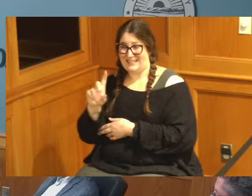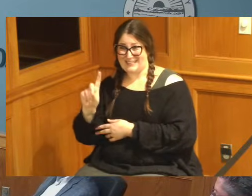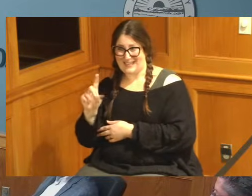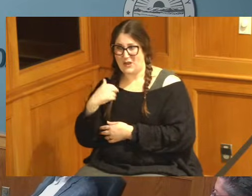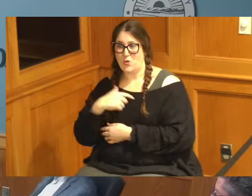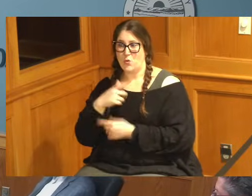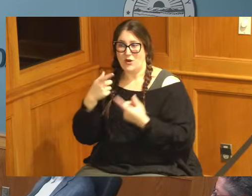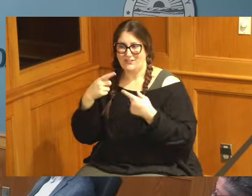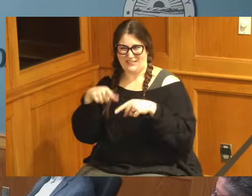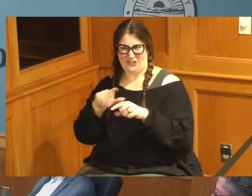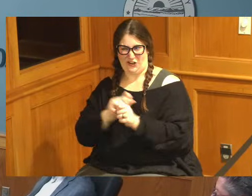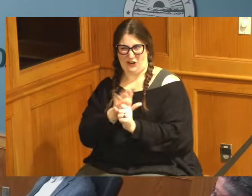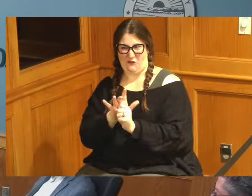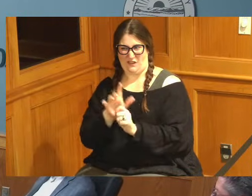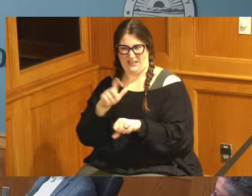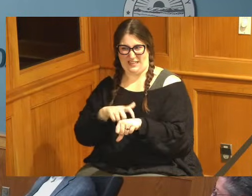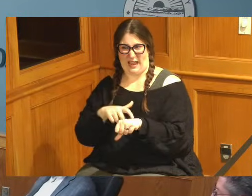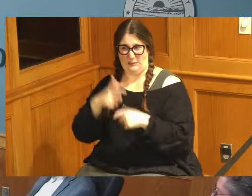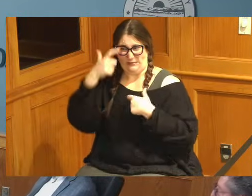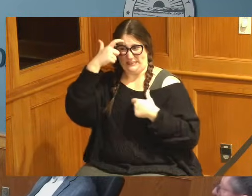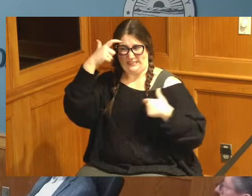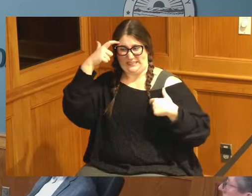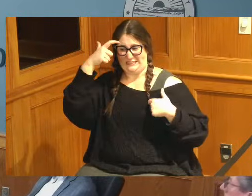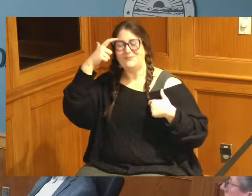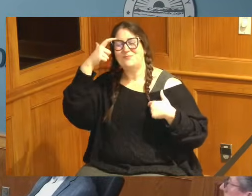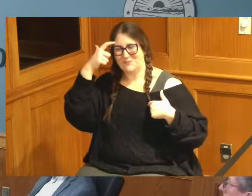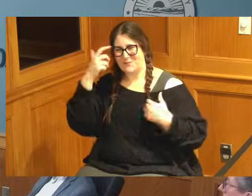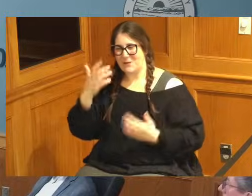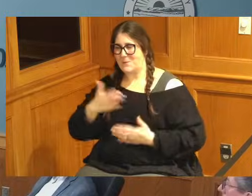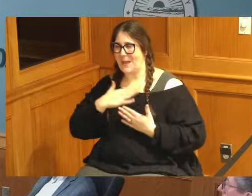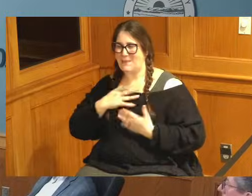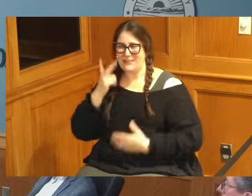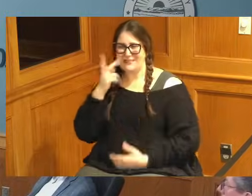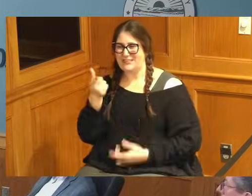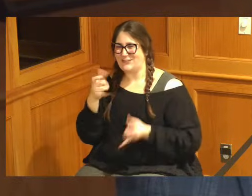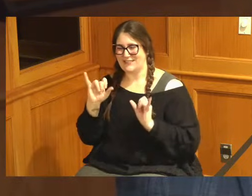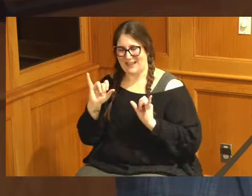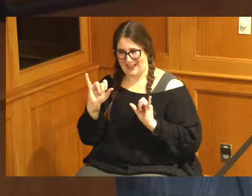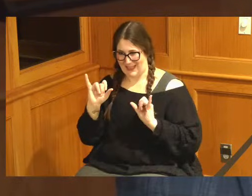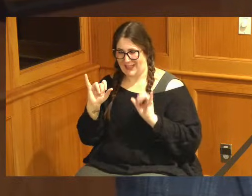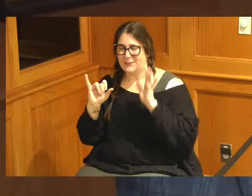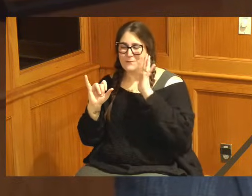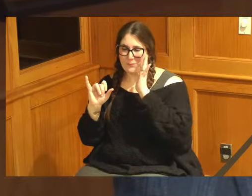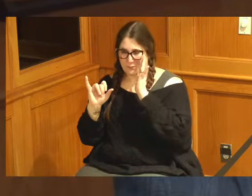during CO. but it's good to see you nonetheless. Different occasion. Um, I do want to say too that